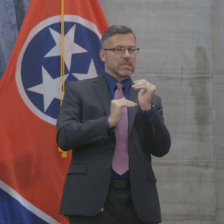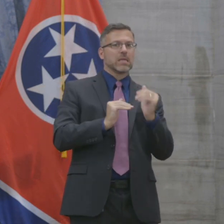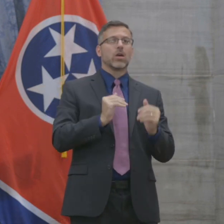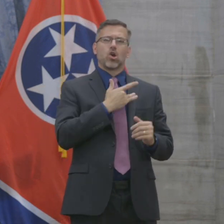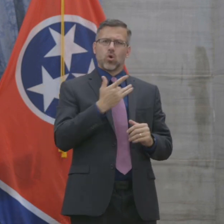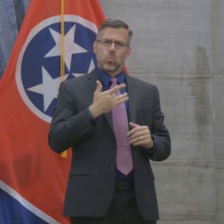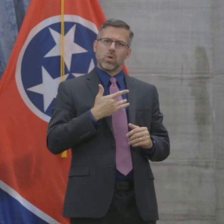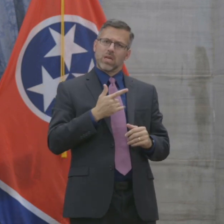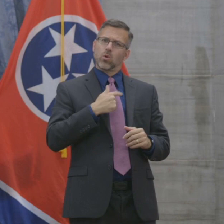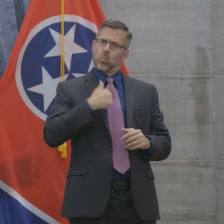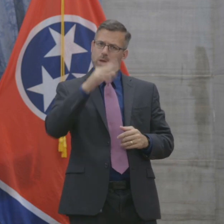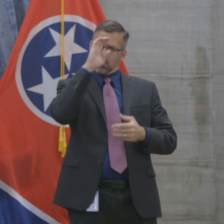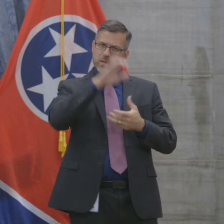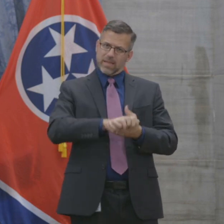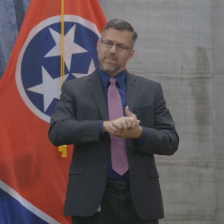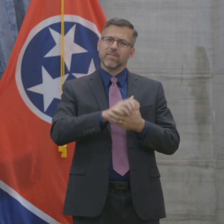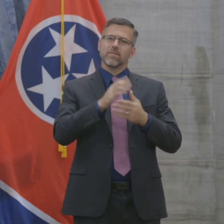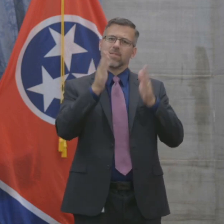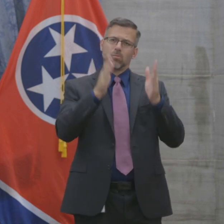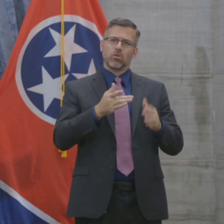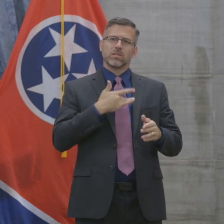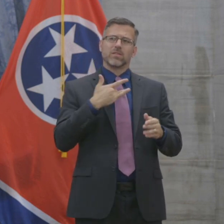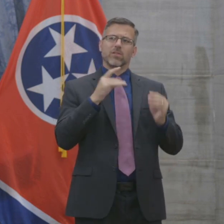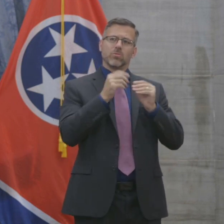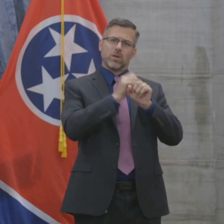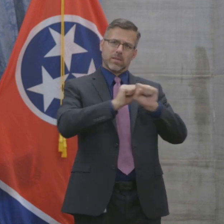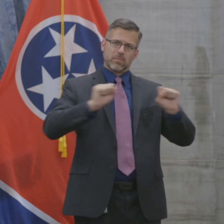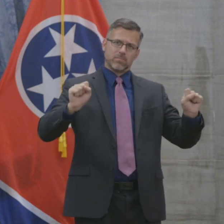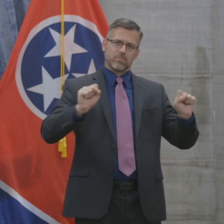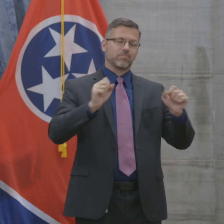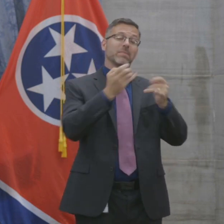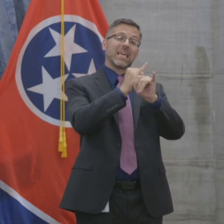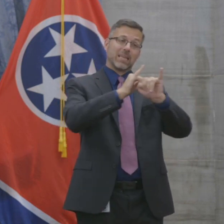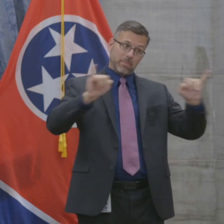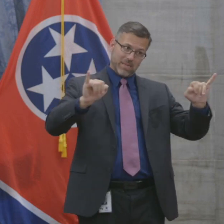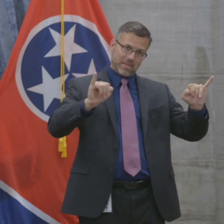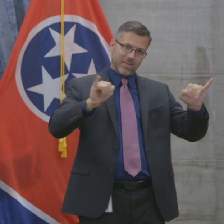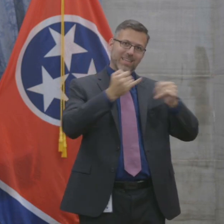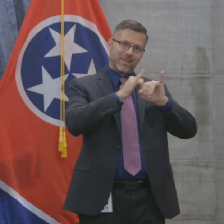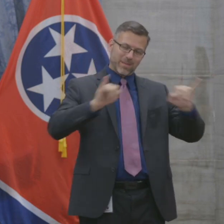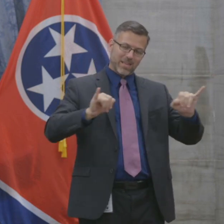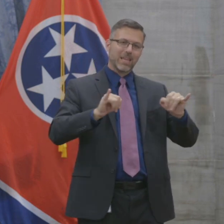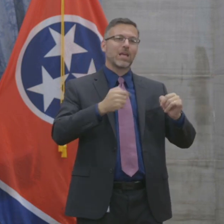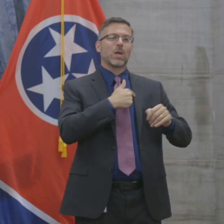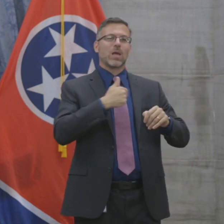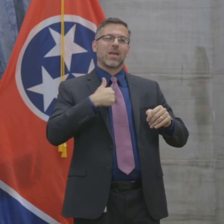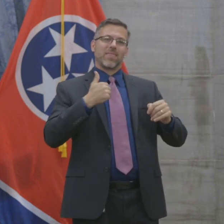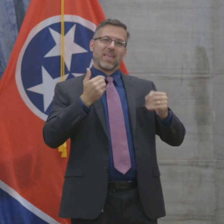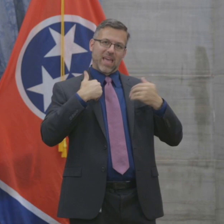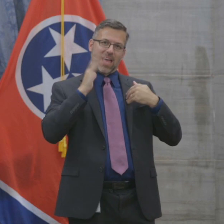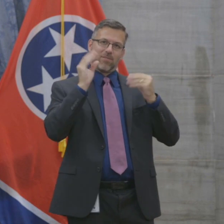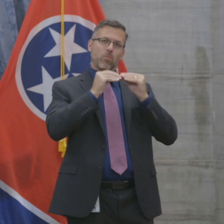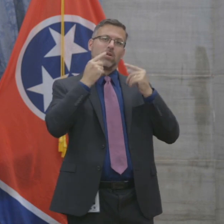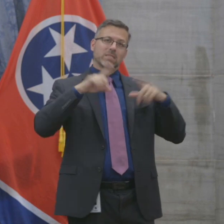I share the story all the time that there is dignity many a paycheck and we have a number of Tennesseans all across the state who are ready, willing, and